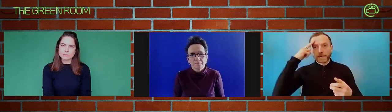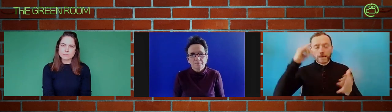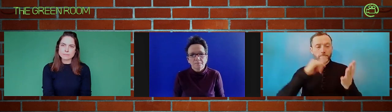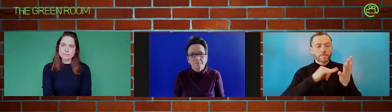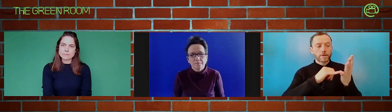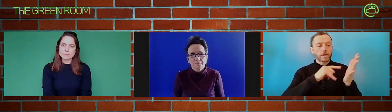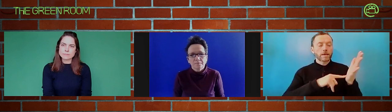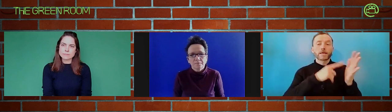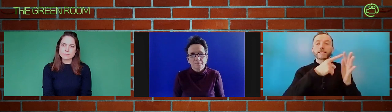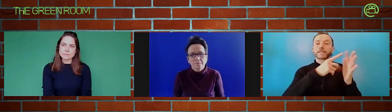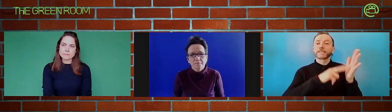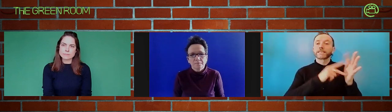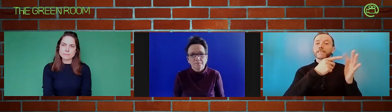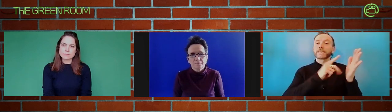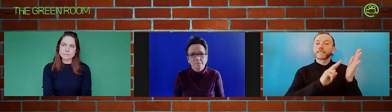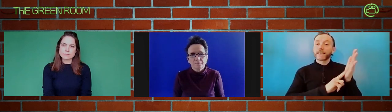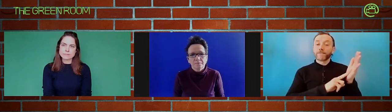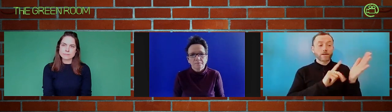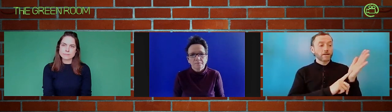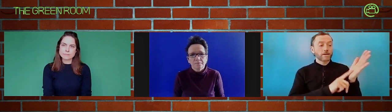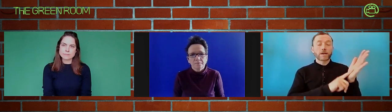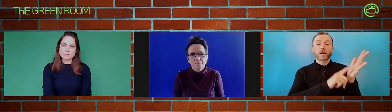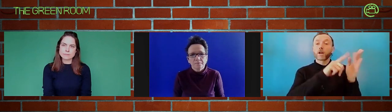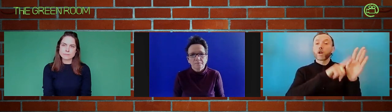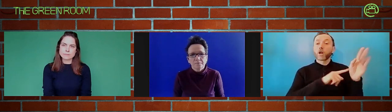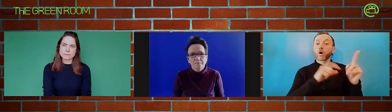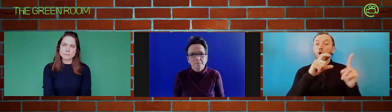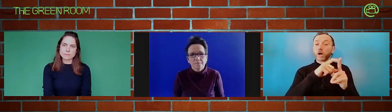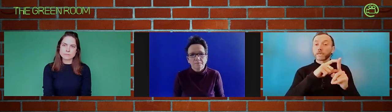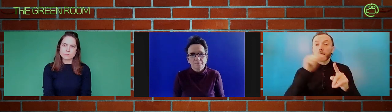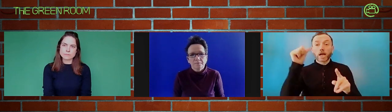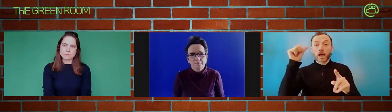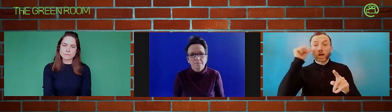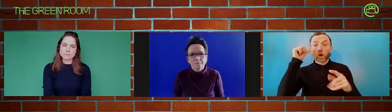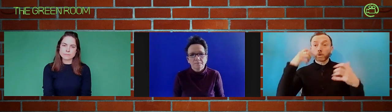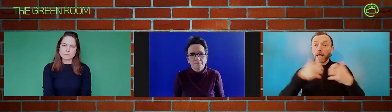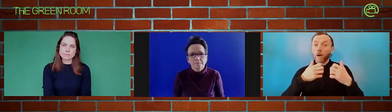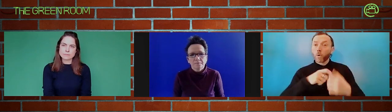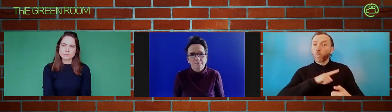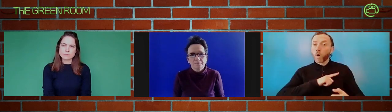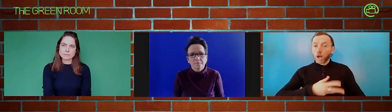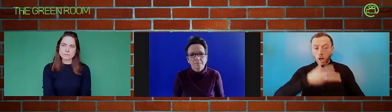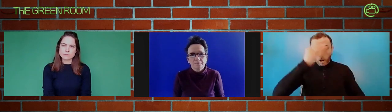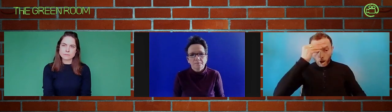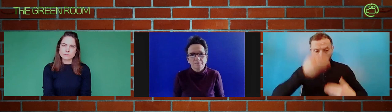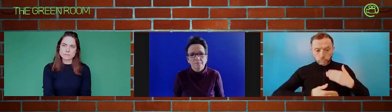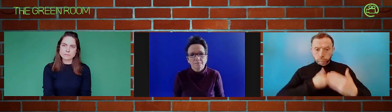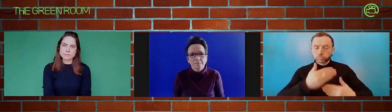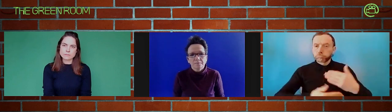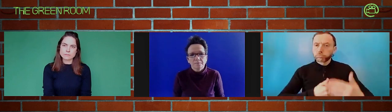it's just, you know, he knows how to do it because he's learned how to do it. But also it doesn't have to be expensive and it